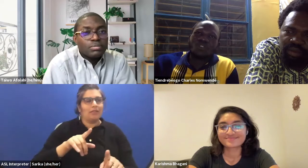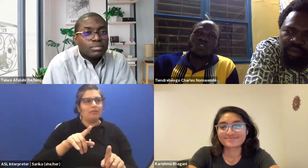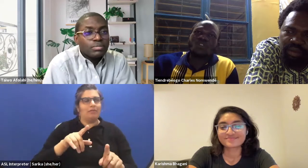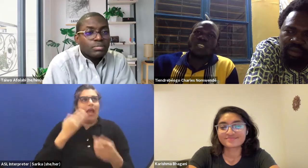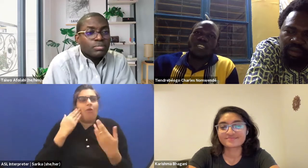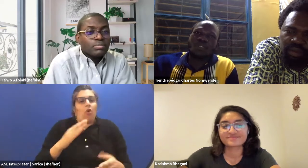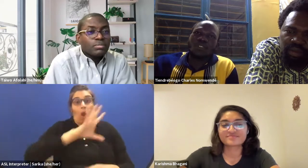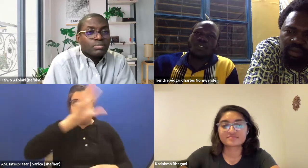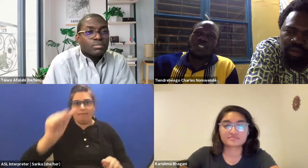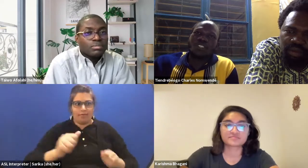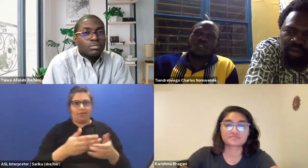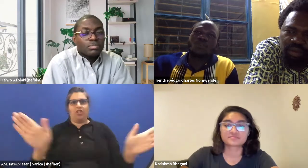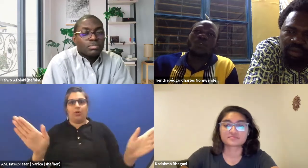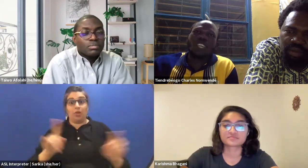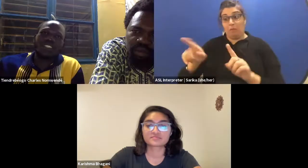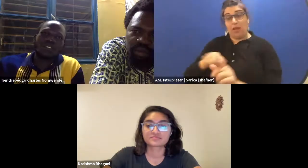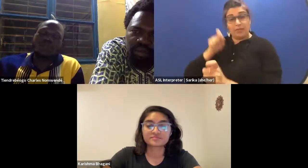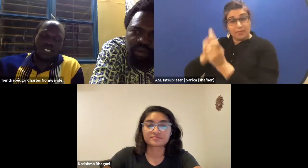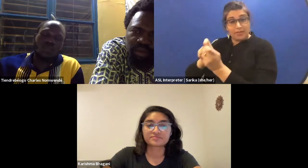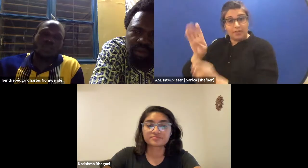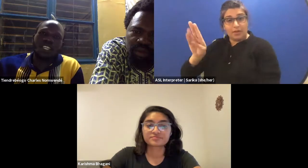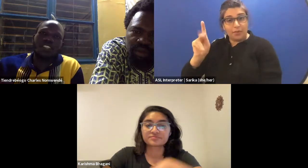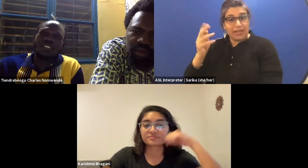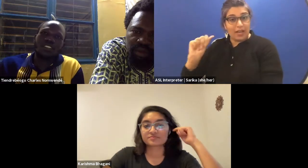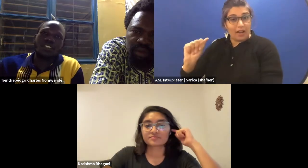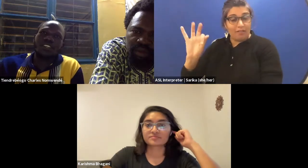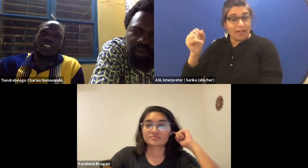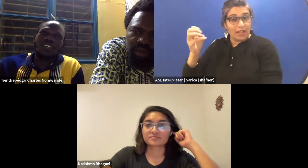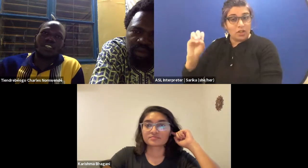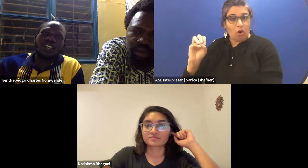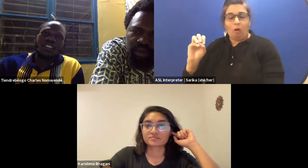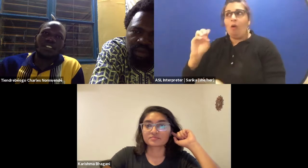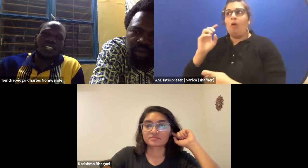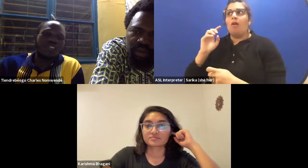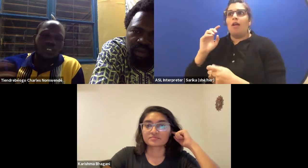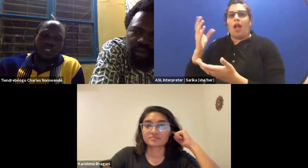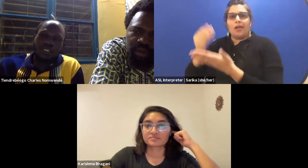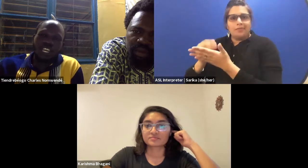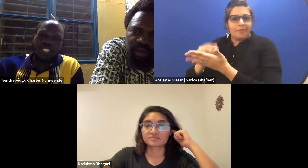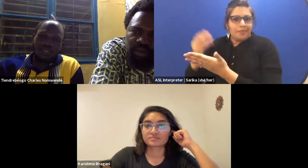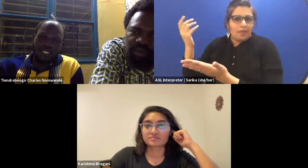so to be able to create something, to create theater activity.